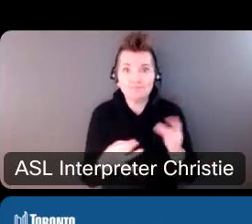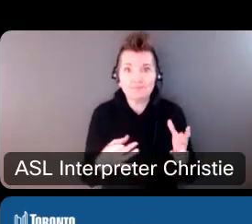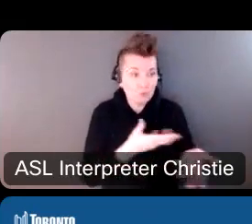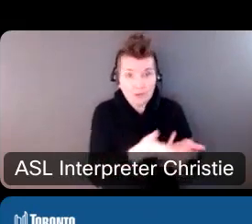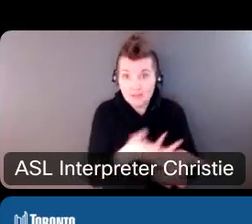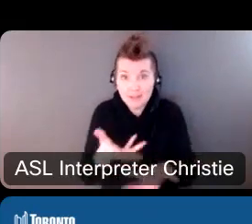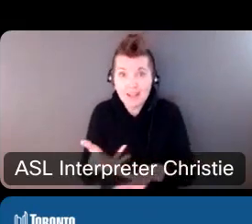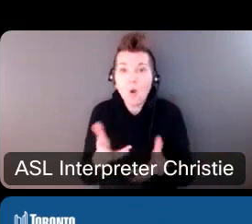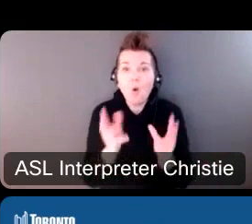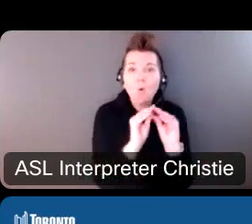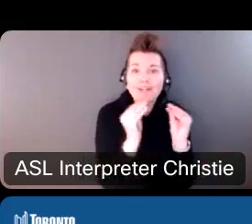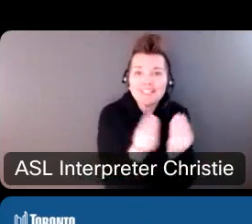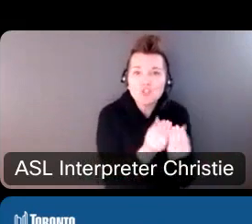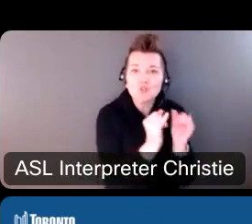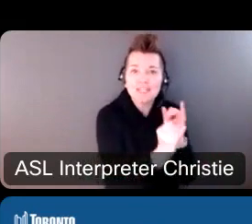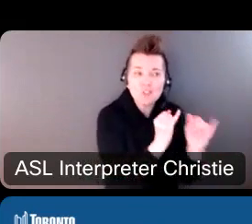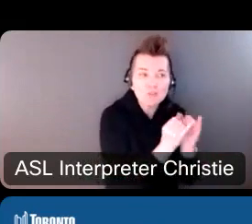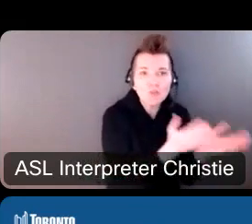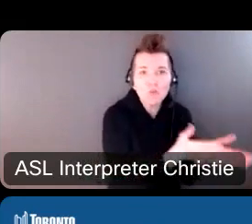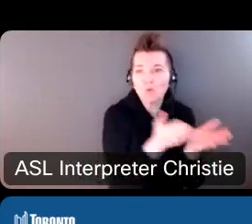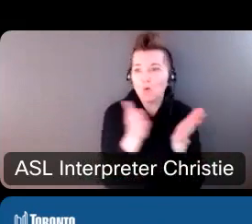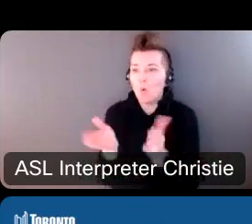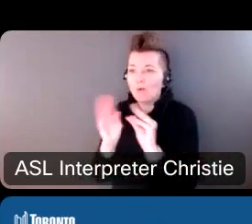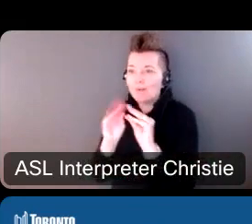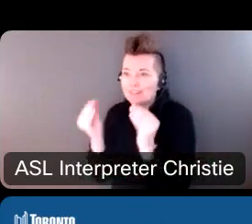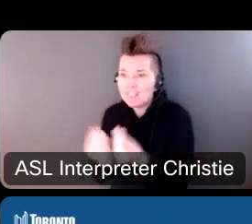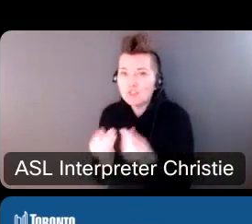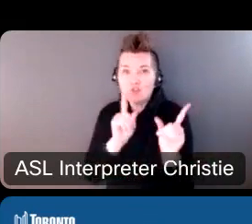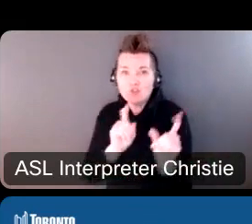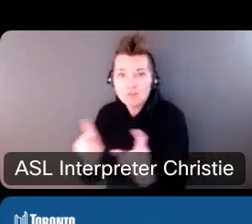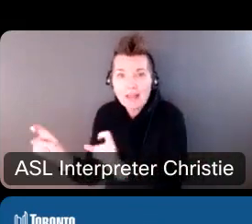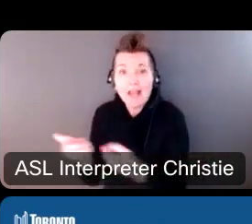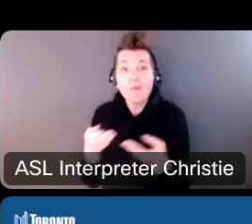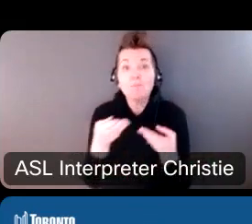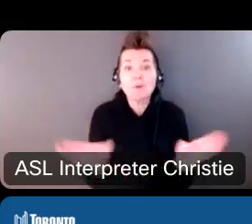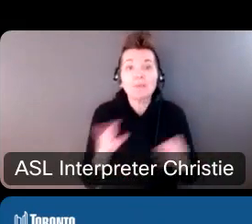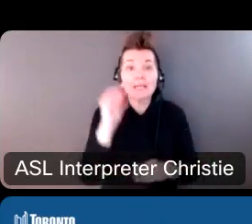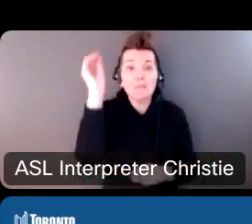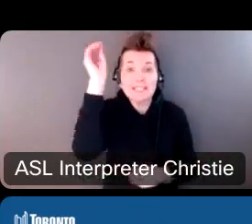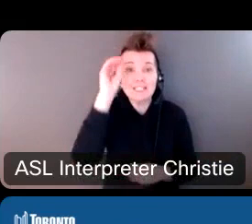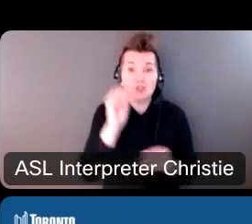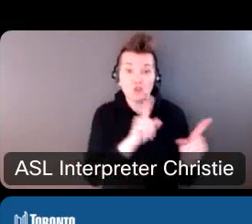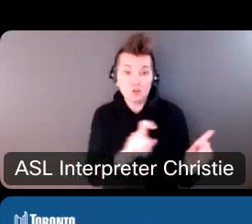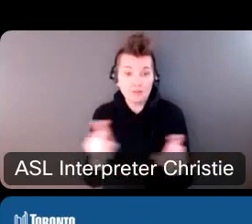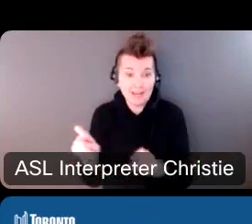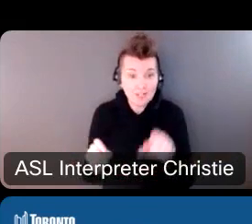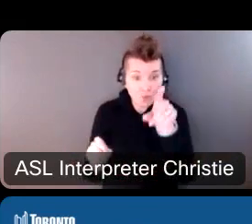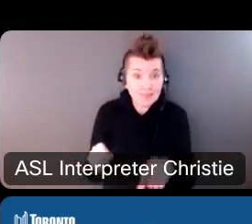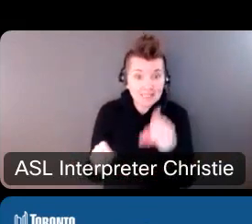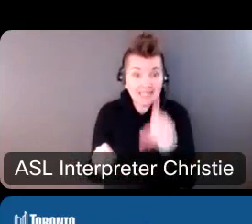organizational surveys and the public opinion survey. And on the screen you can see the types of responses we got from that process.